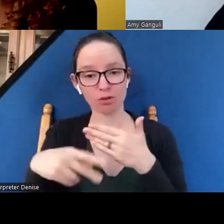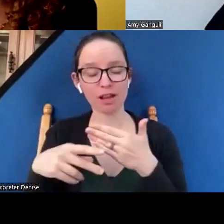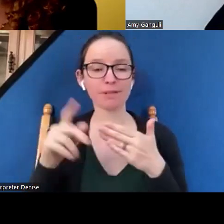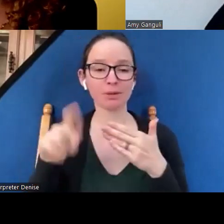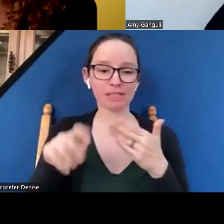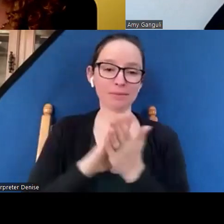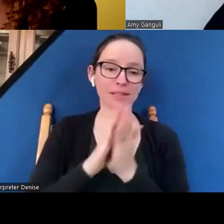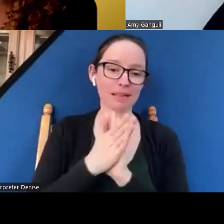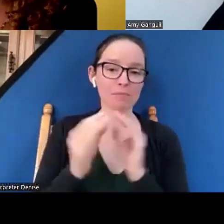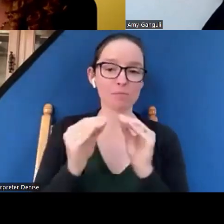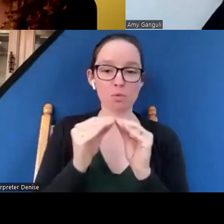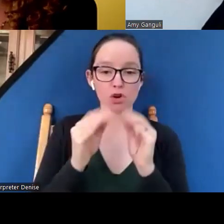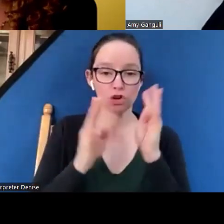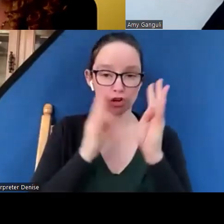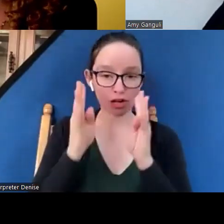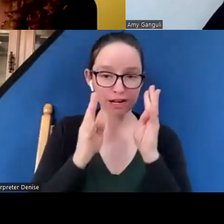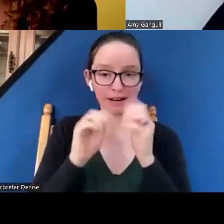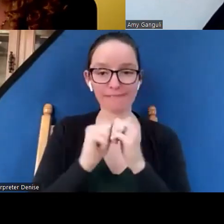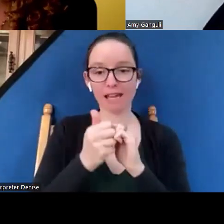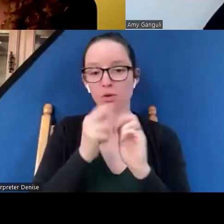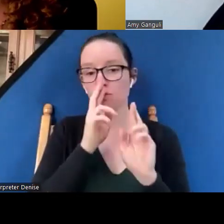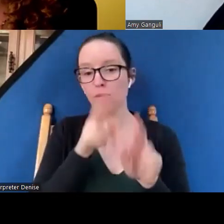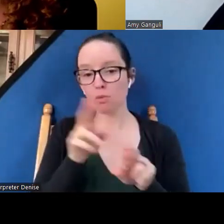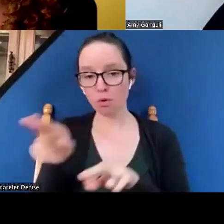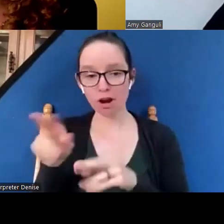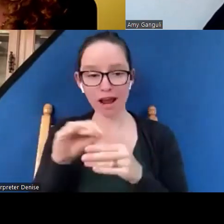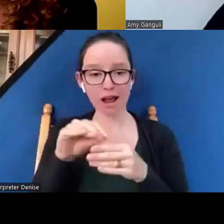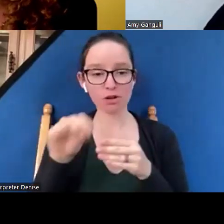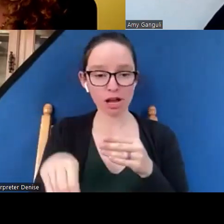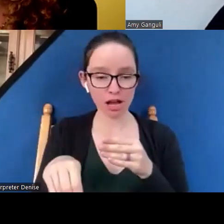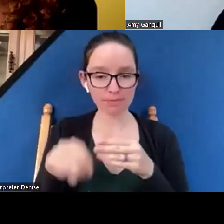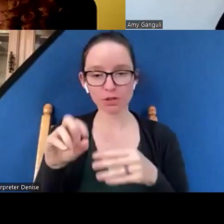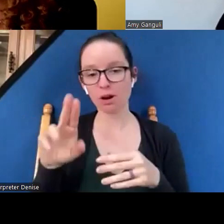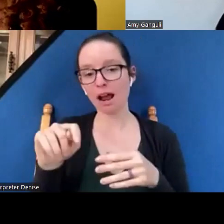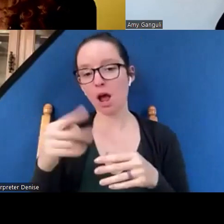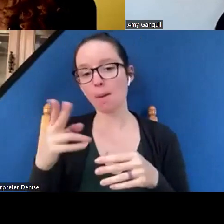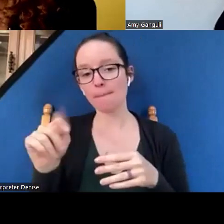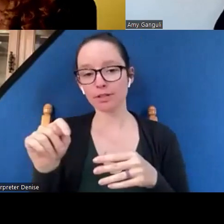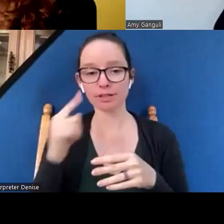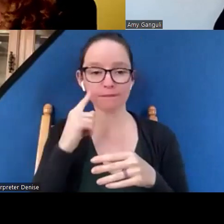report outcomes or sort of outputs for a project beyond